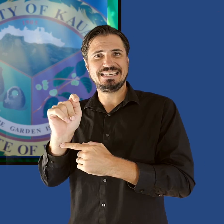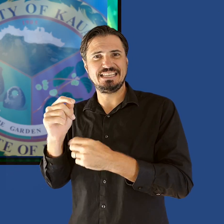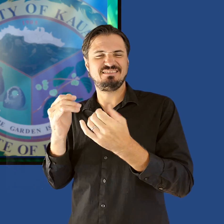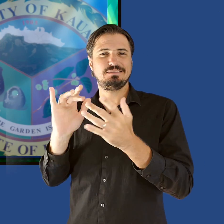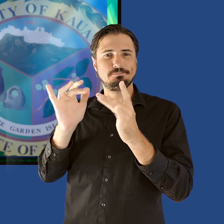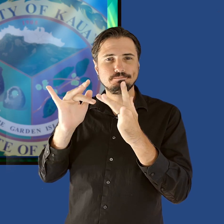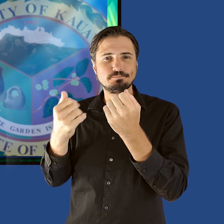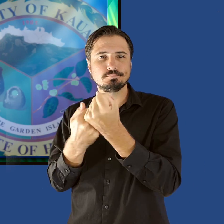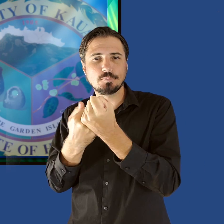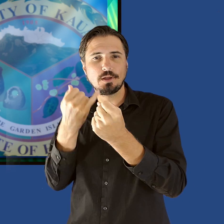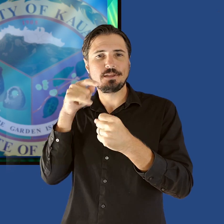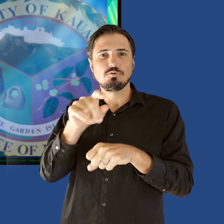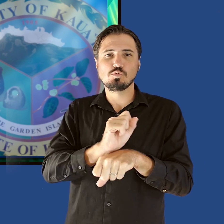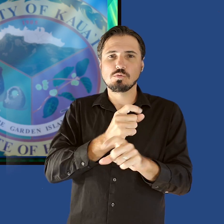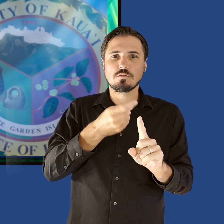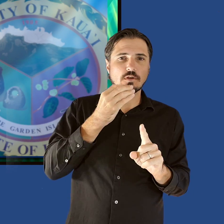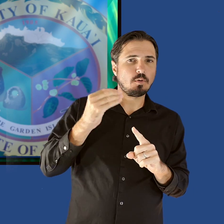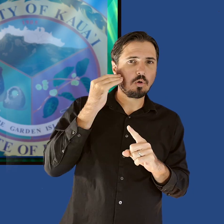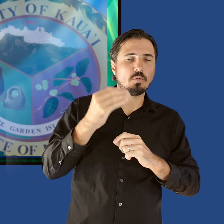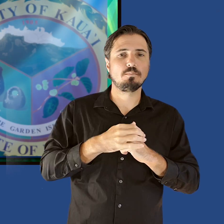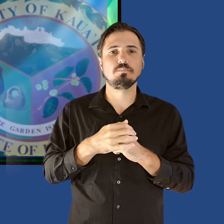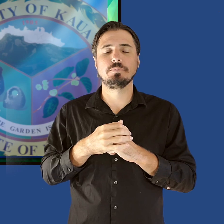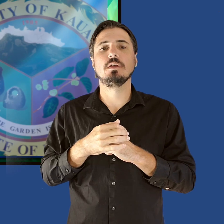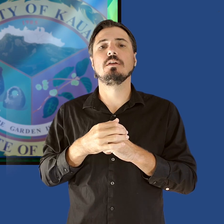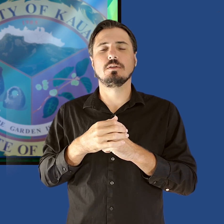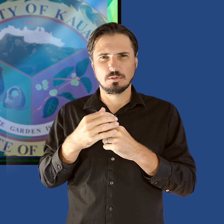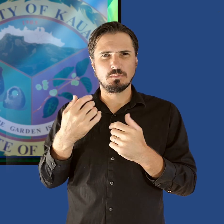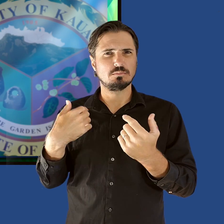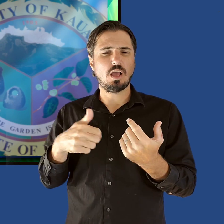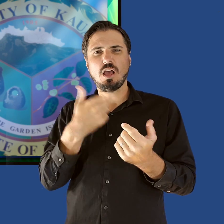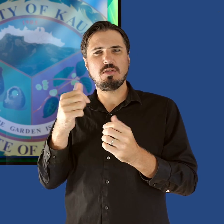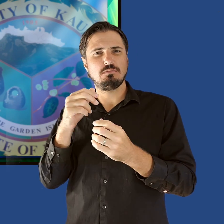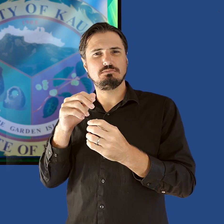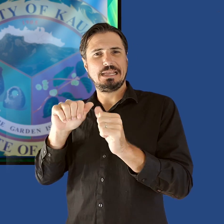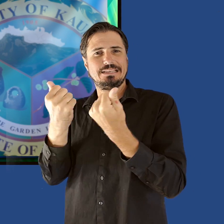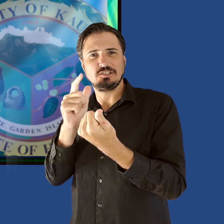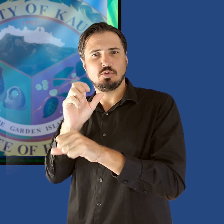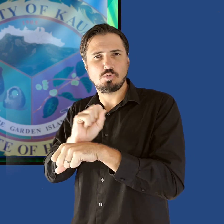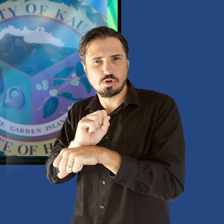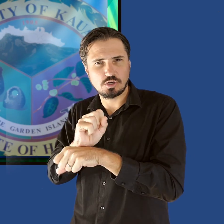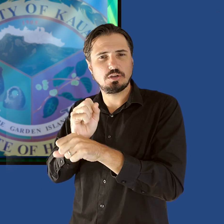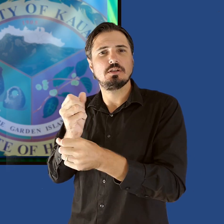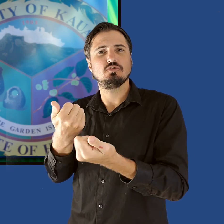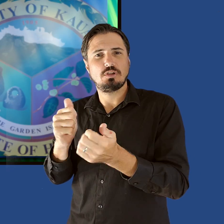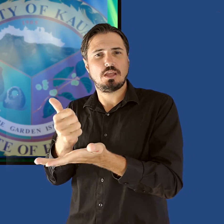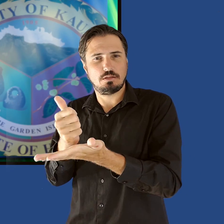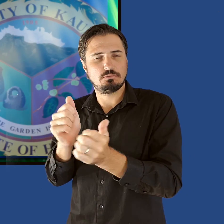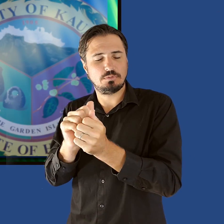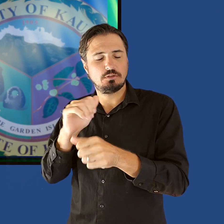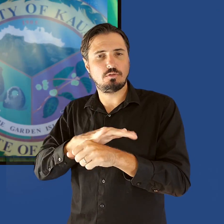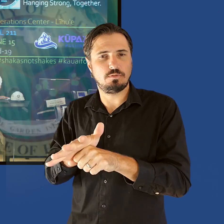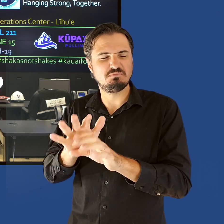and additional costs at the Kaua`i Emergency Management Agency and partnering agencies for ongoing COVID-19 response costs.